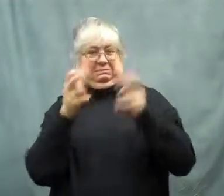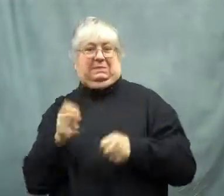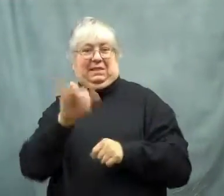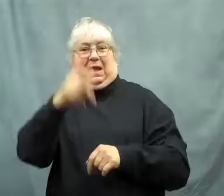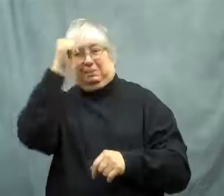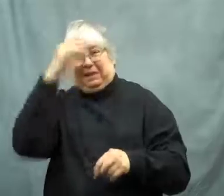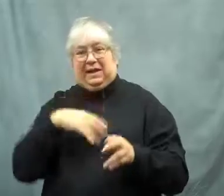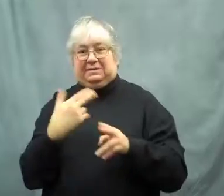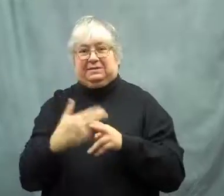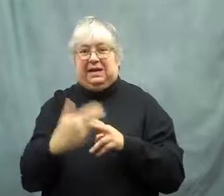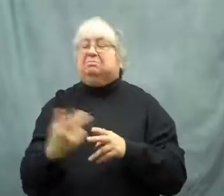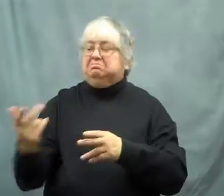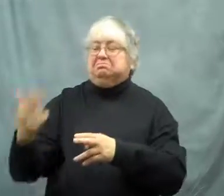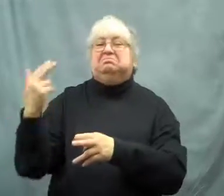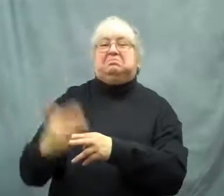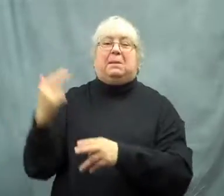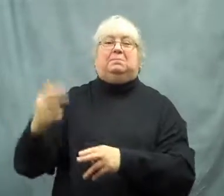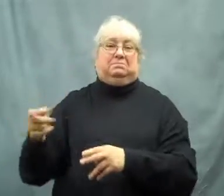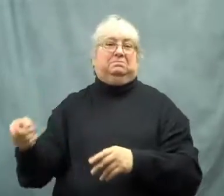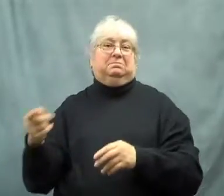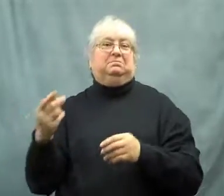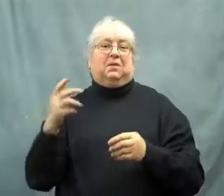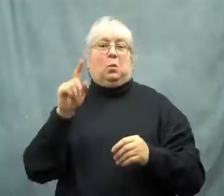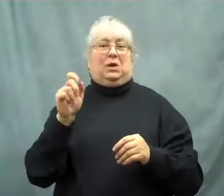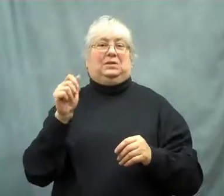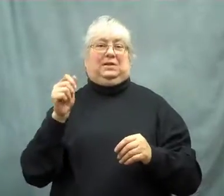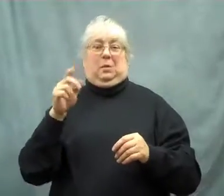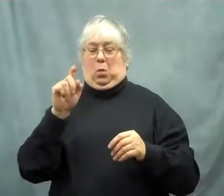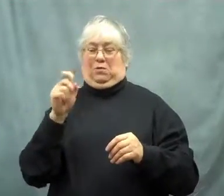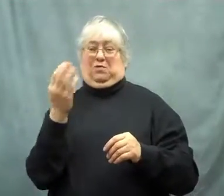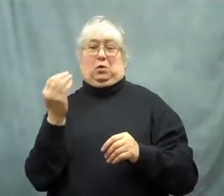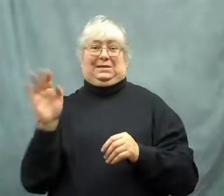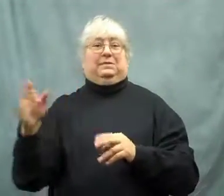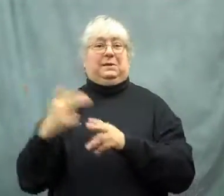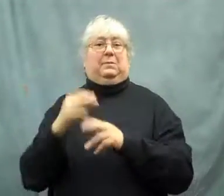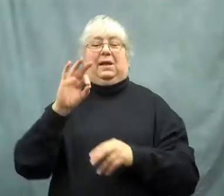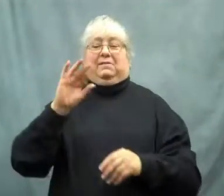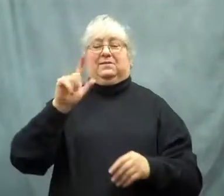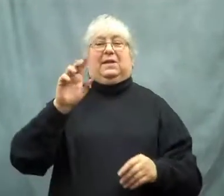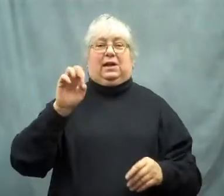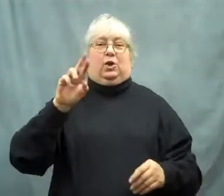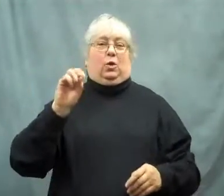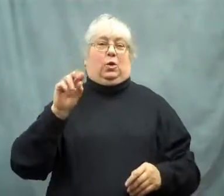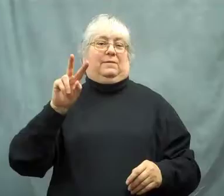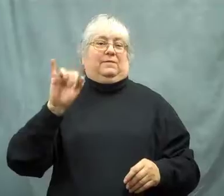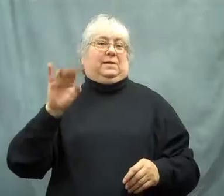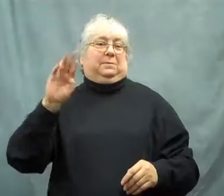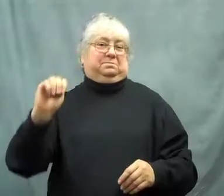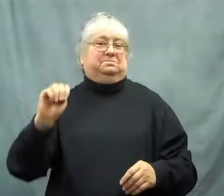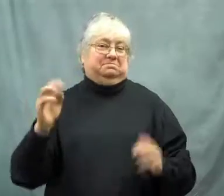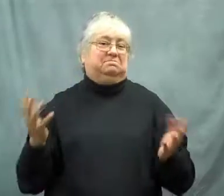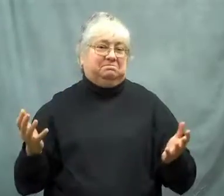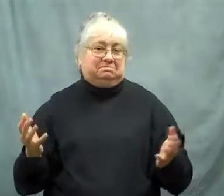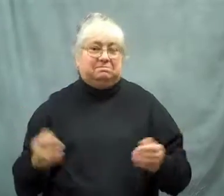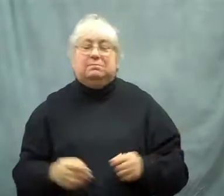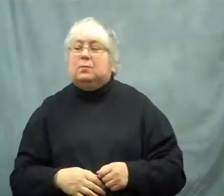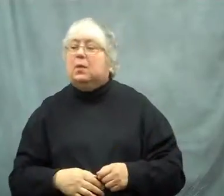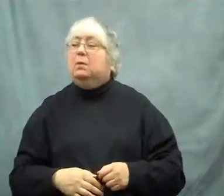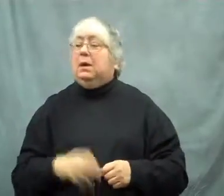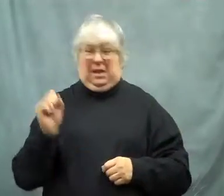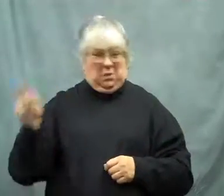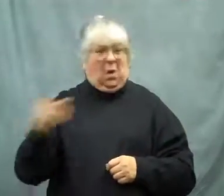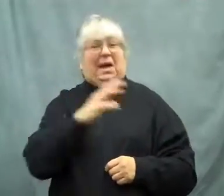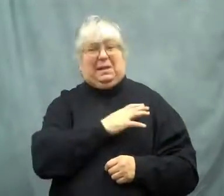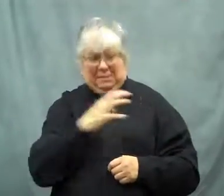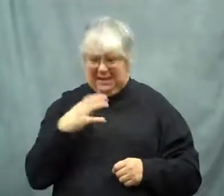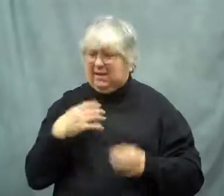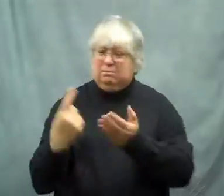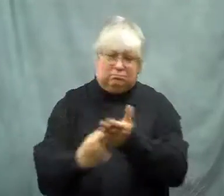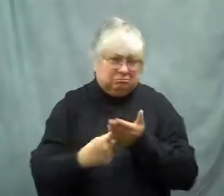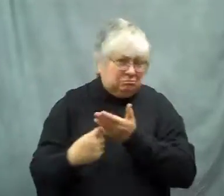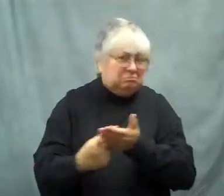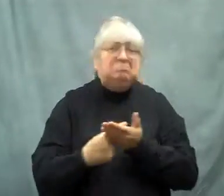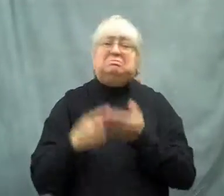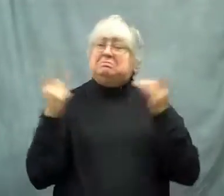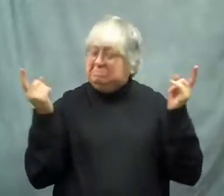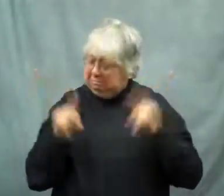Element 112, now named copernicium, during the comment period,